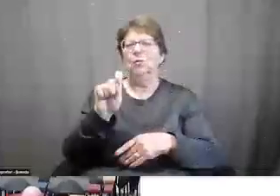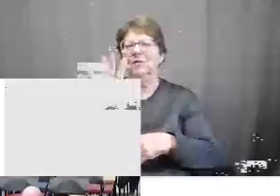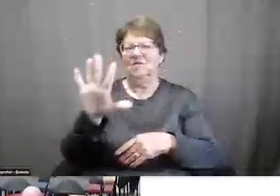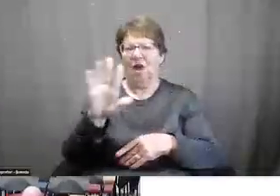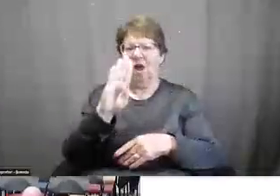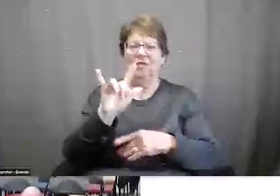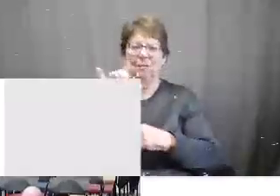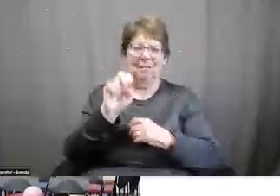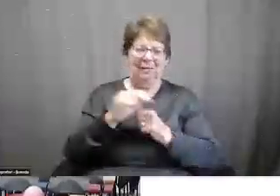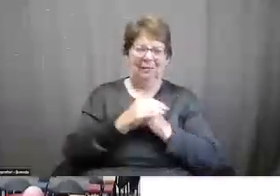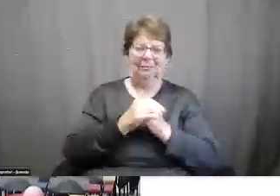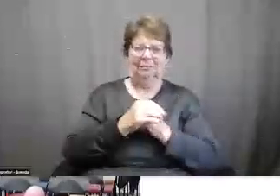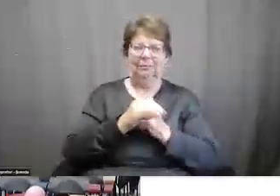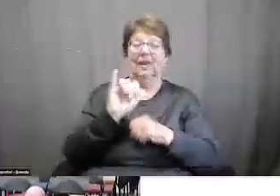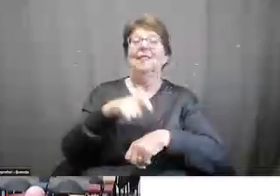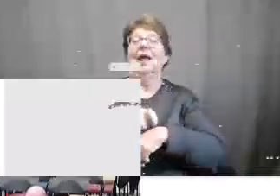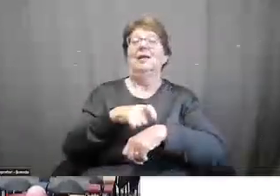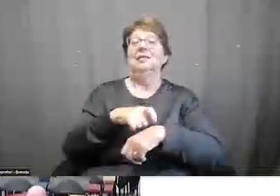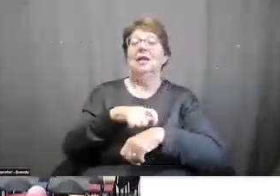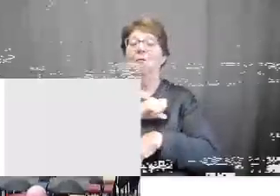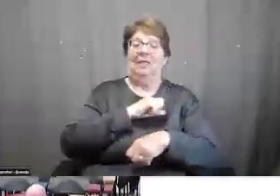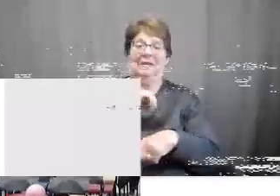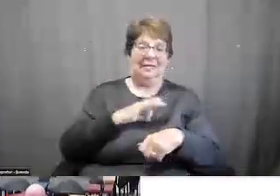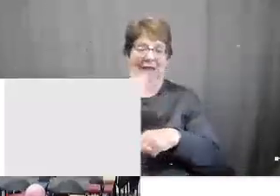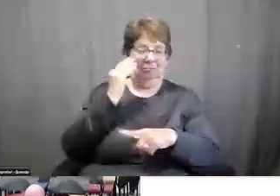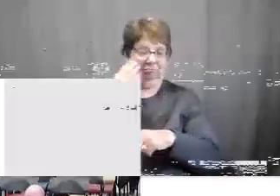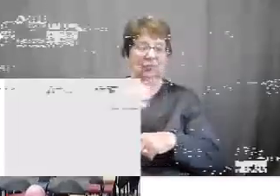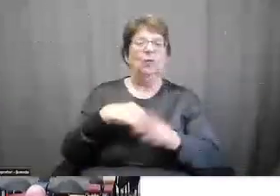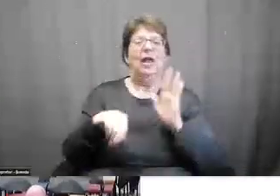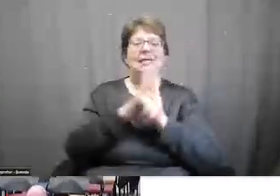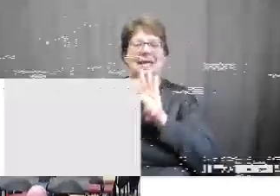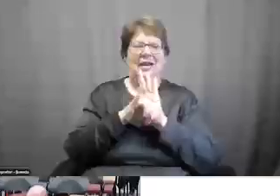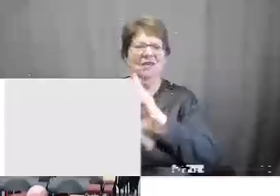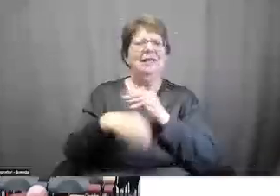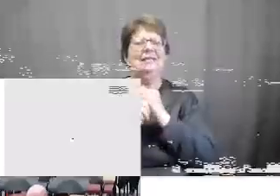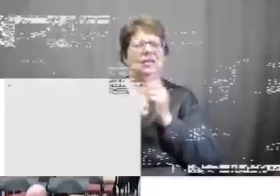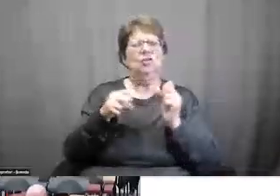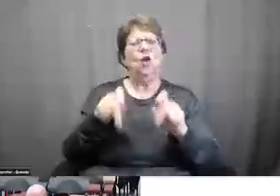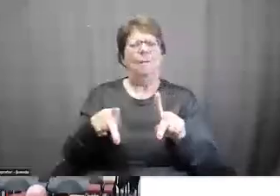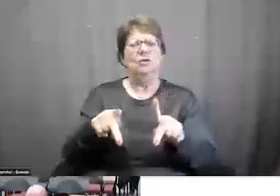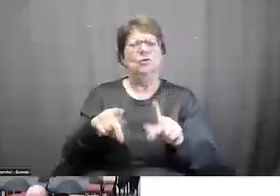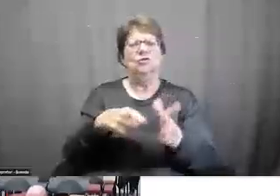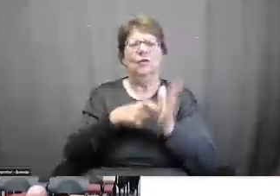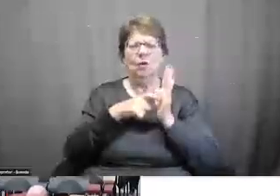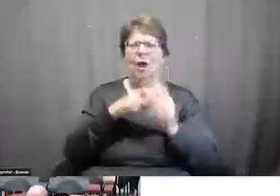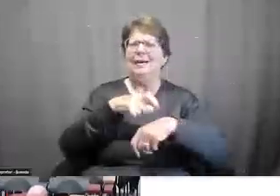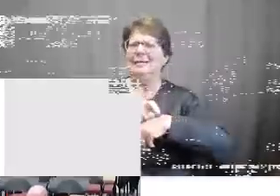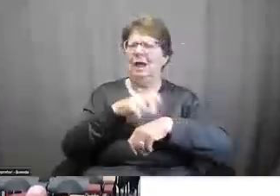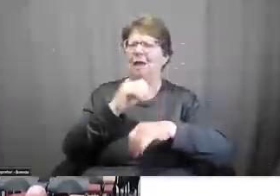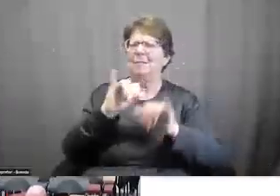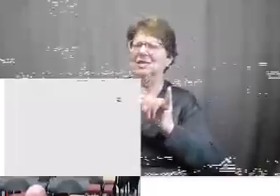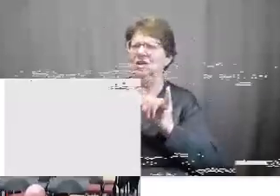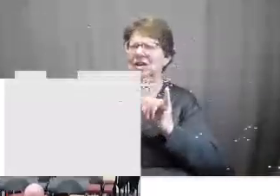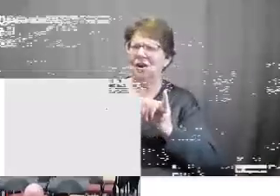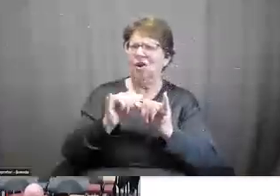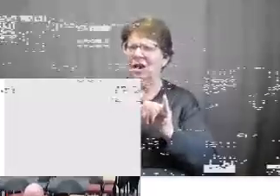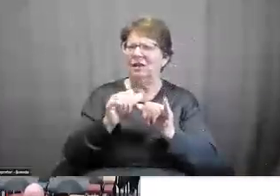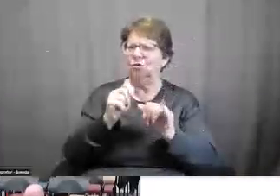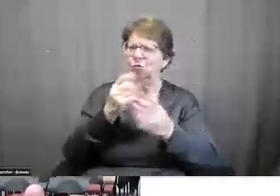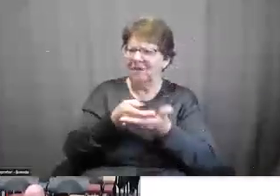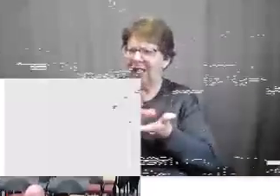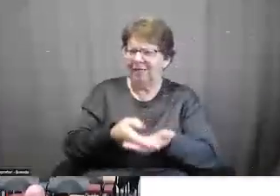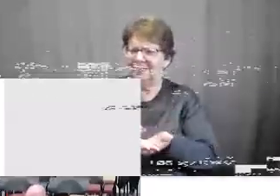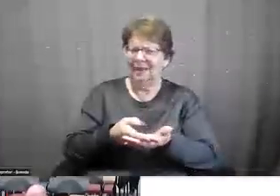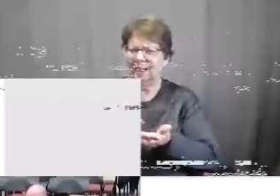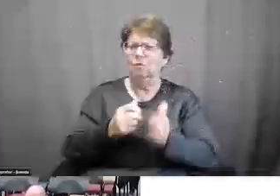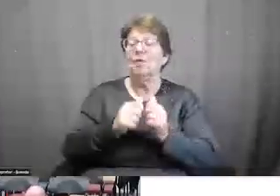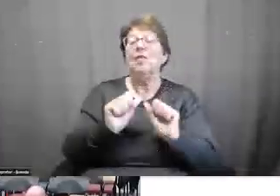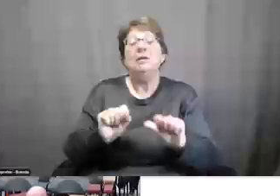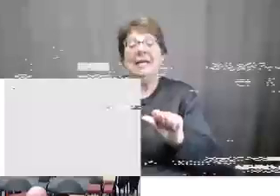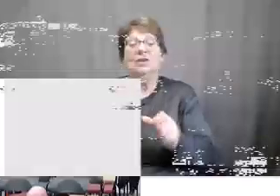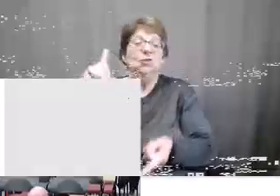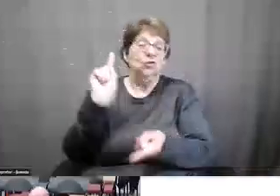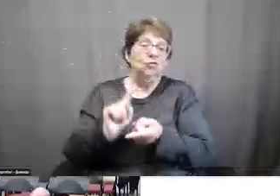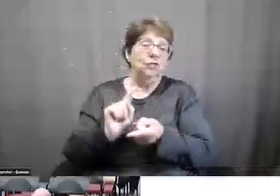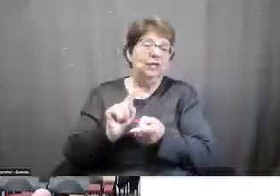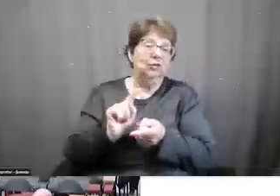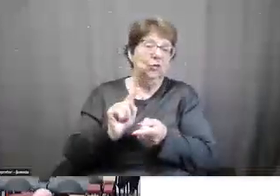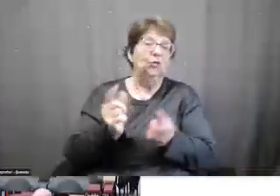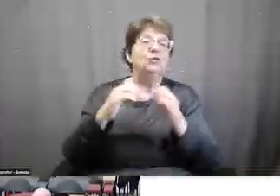Boardroom: At that time, staff indicated we had identified additional opportunities that required time and engineering rigor to validate, with the potential to reduce further the cost estimate.